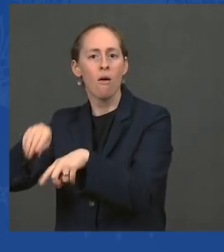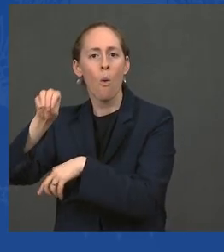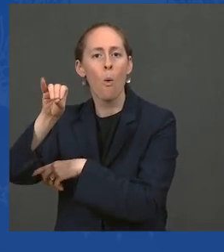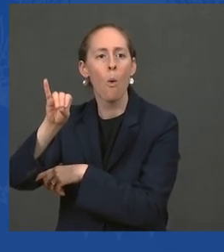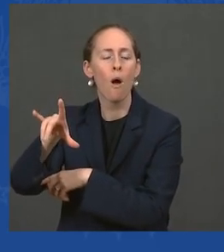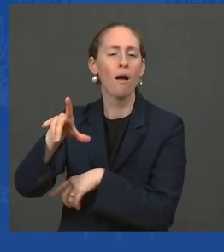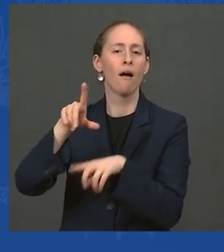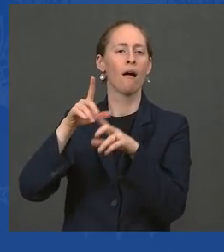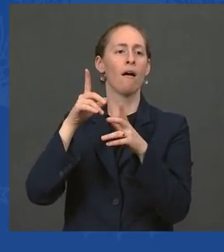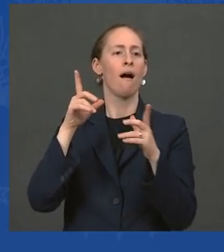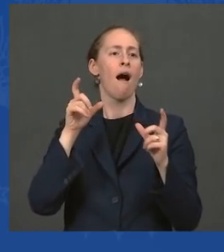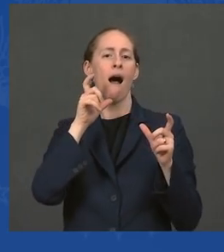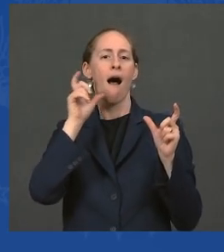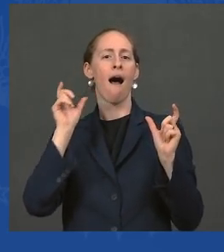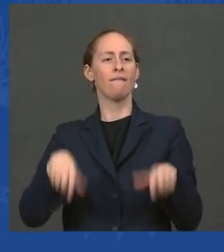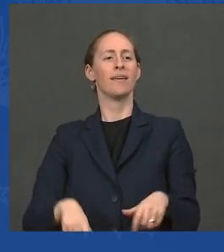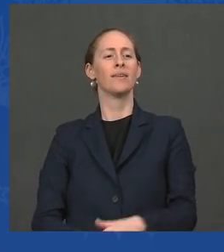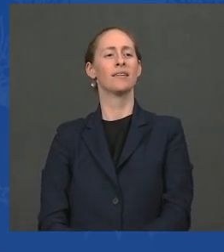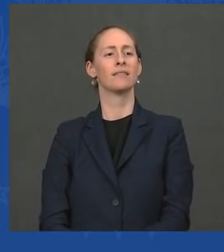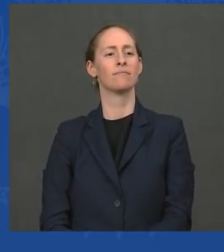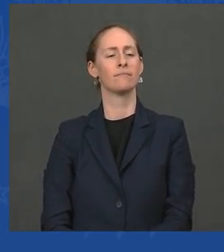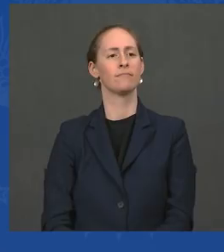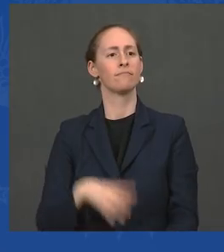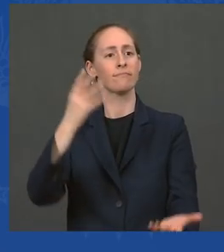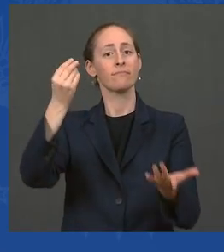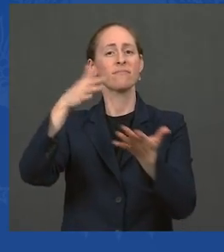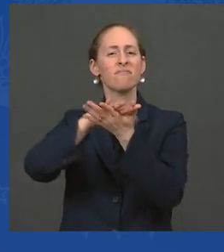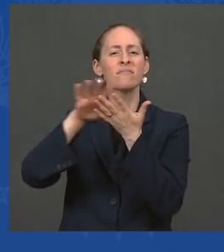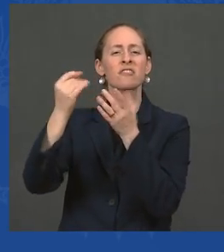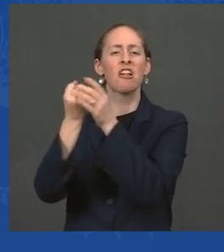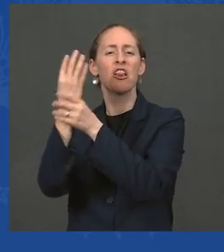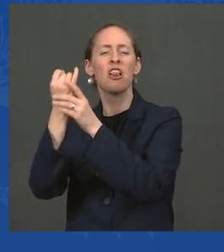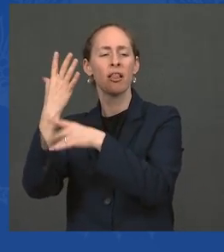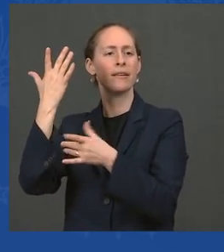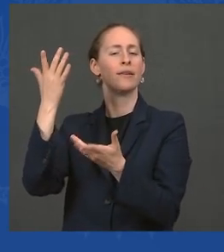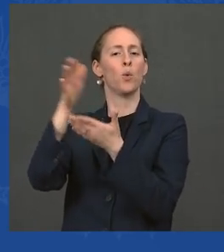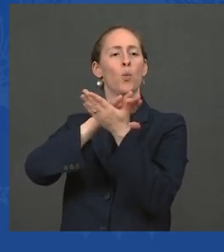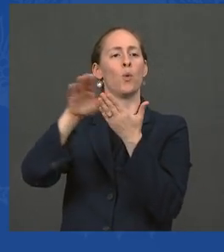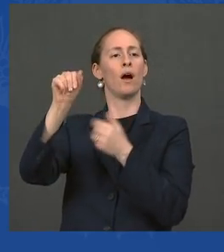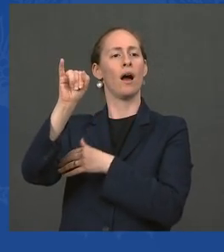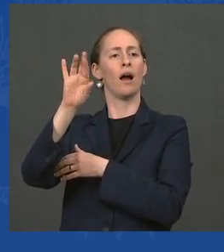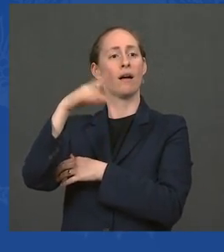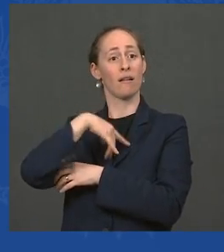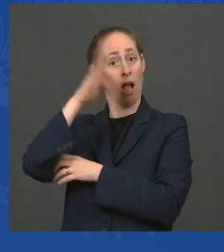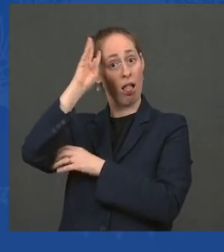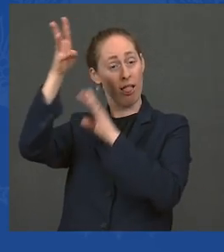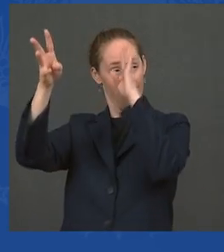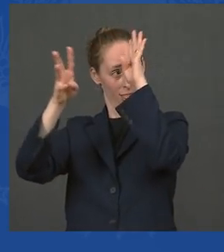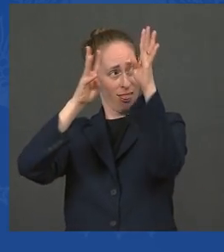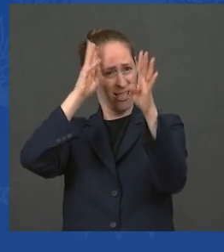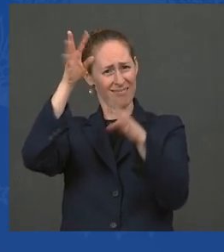dealing with cleaning up the air. This is not hyperbole; this is a fact. These are facts.